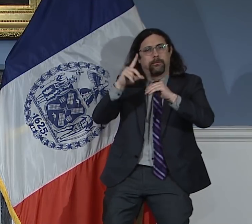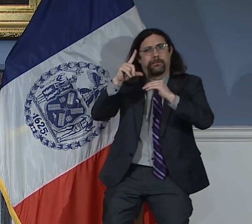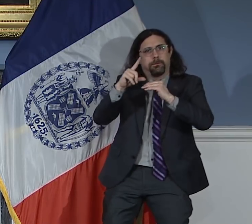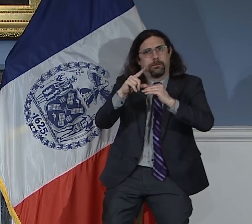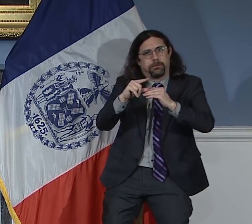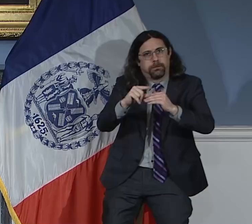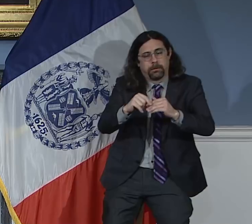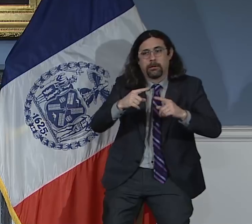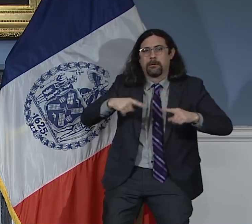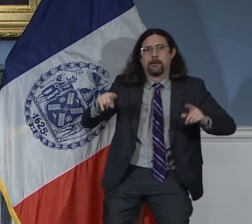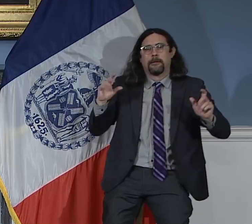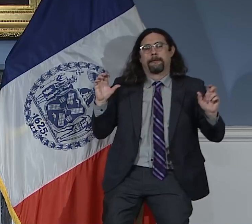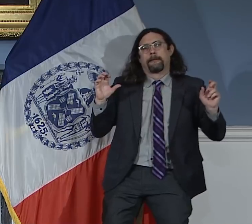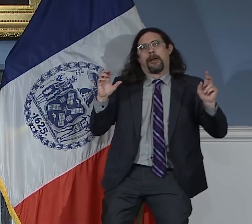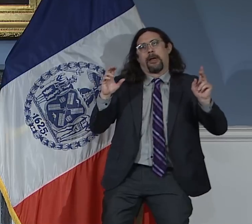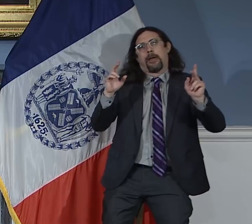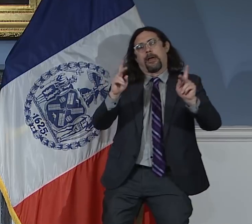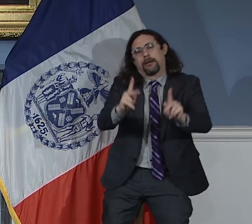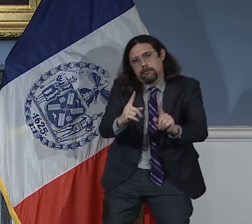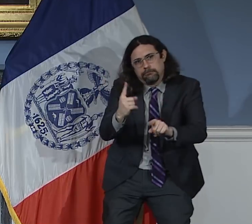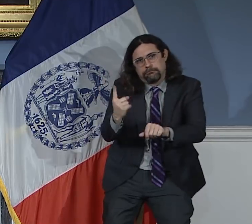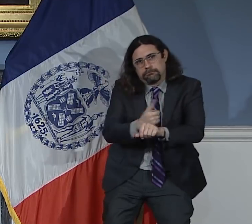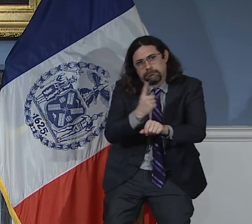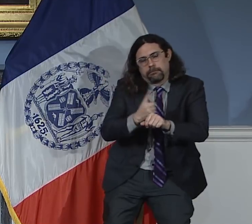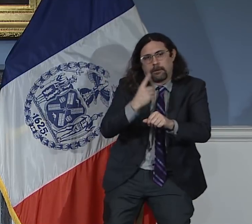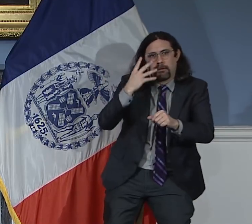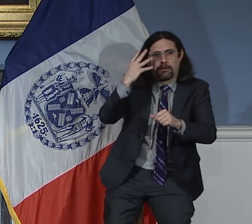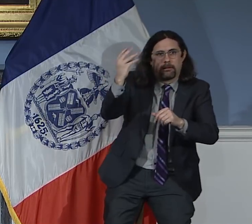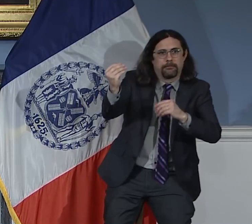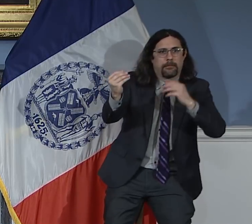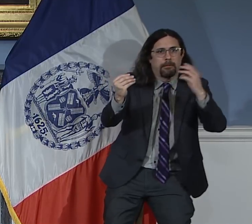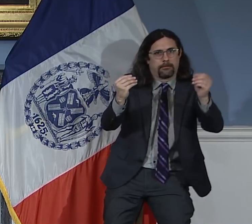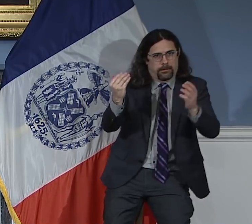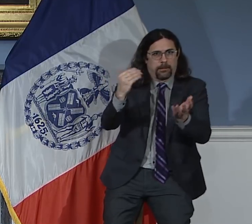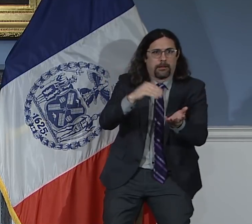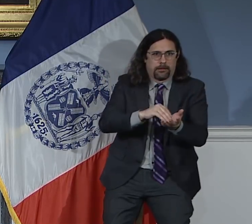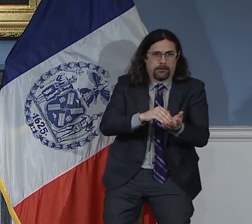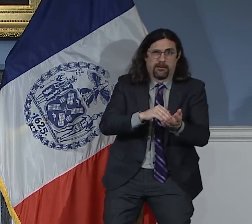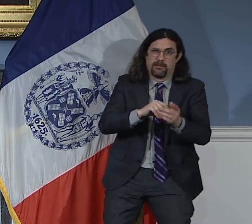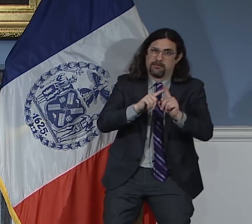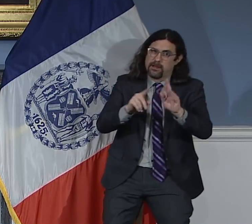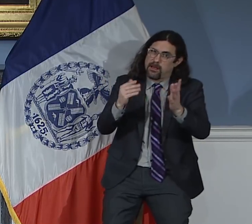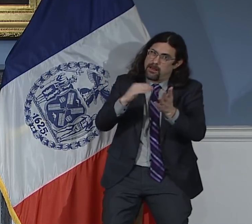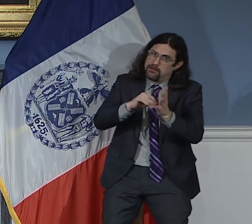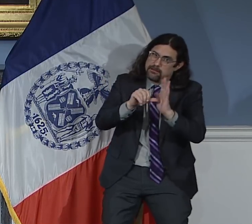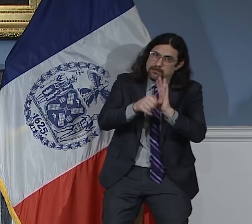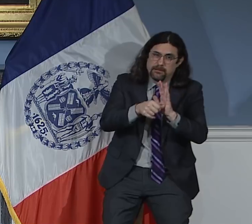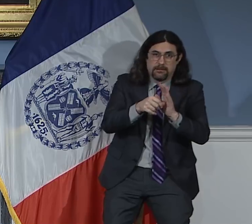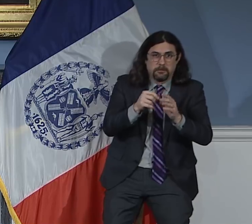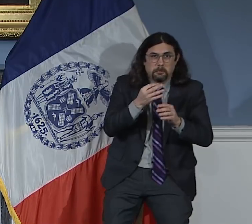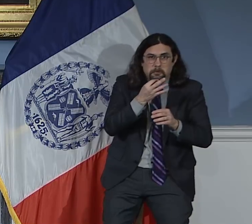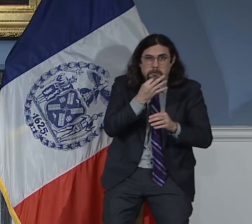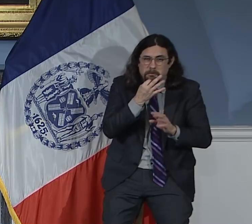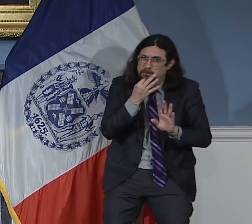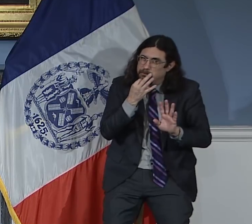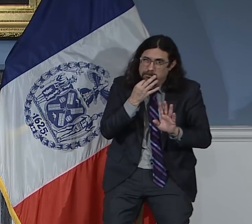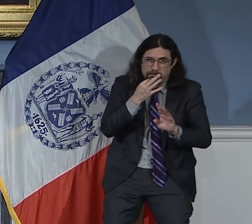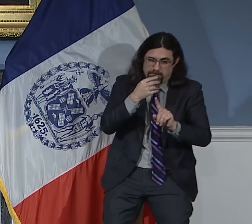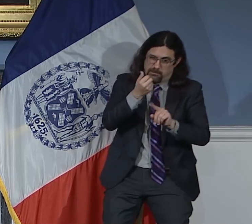GETITN OGURI CTY BACK TO ALL THE THINGS ABOUT IT THAT WEL OVE SO MUCH. BUT IT WILL BE OMNTS.H